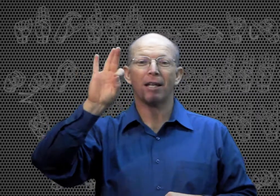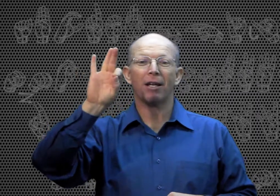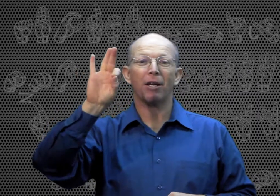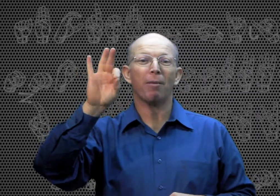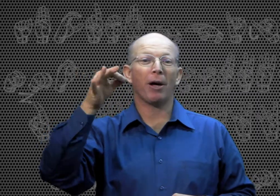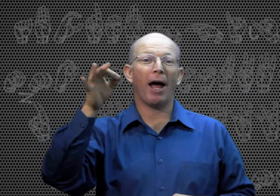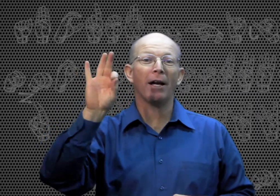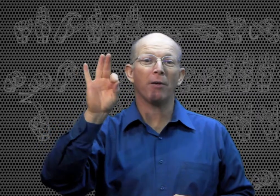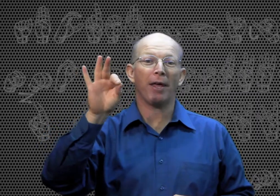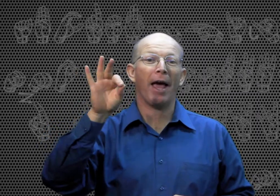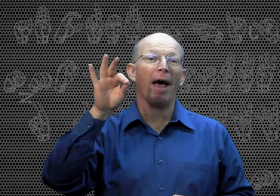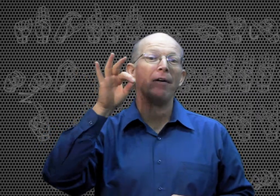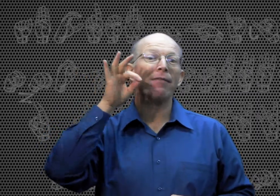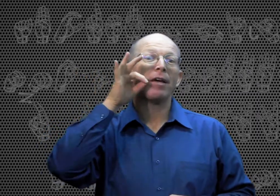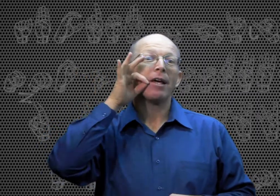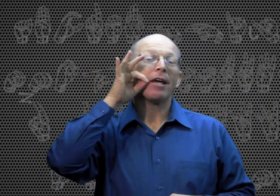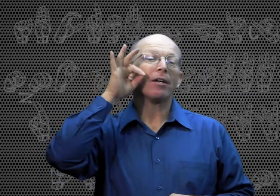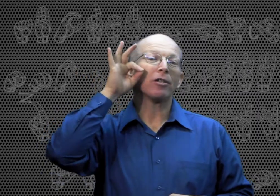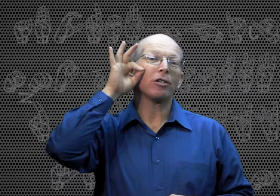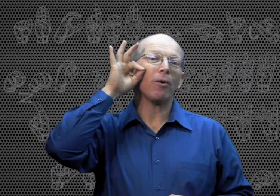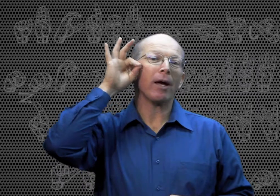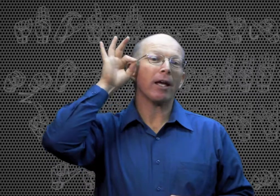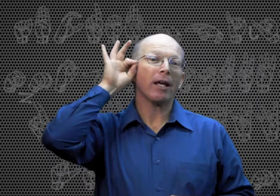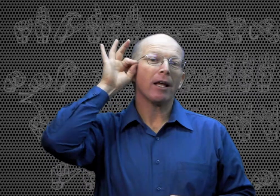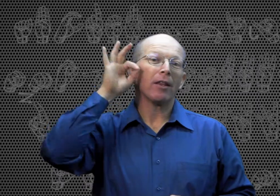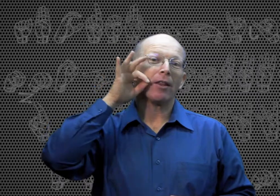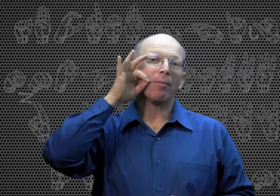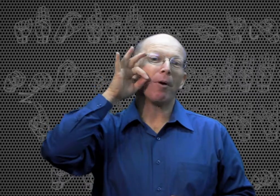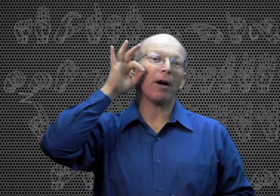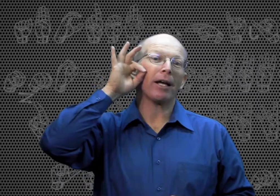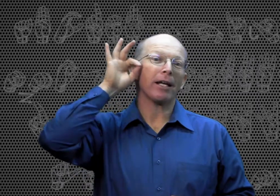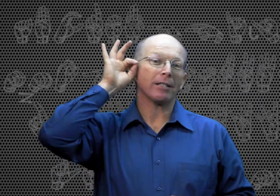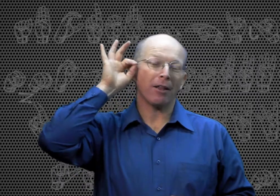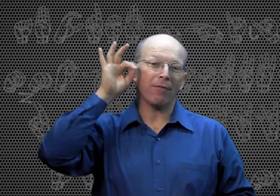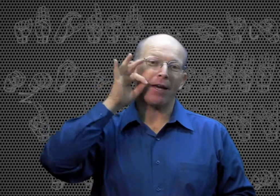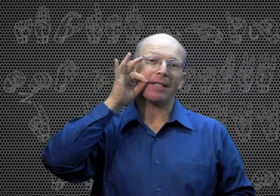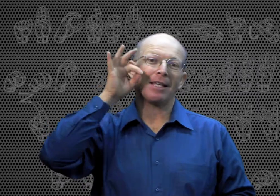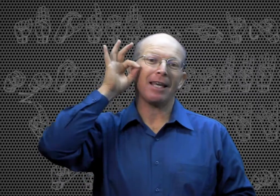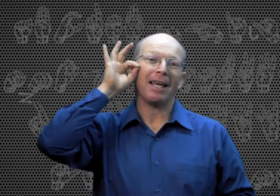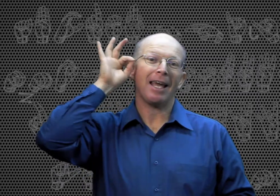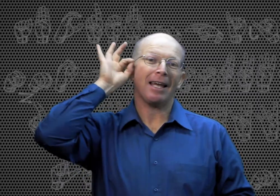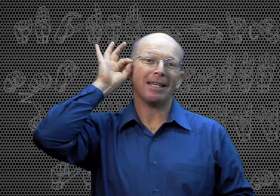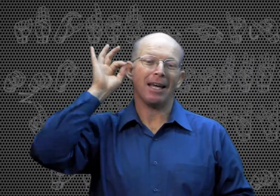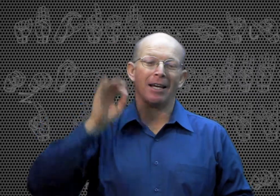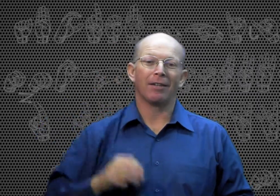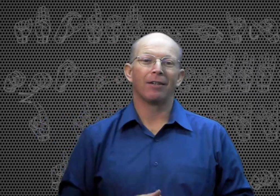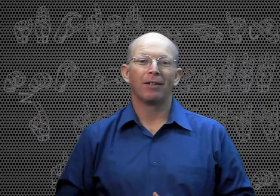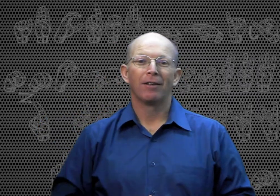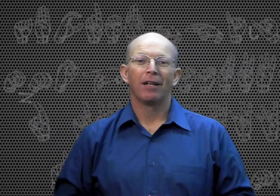This is the number 9 or the F and you are showing the markings on the face. INDIAN.